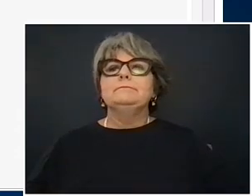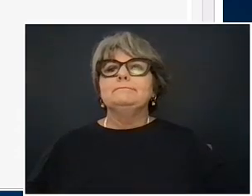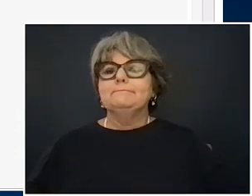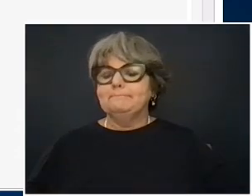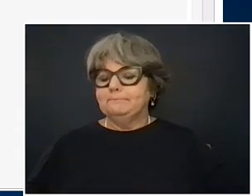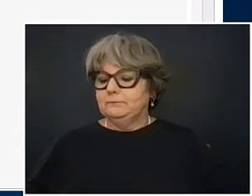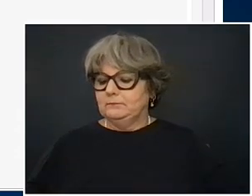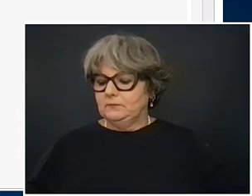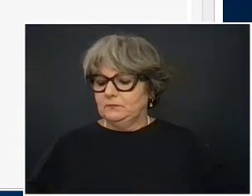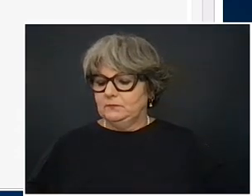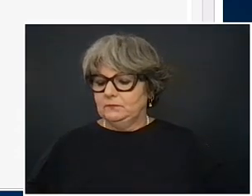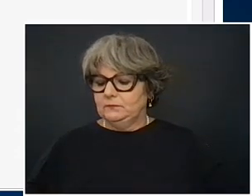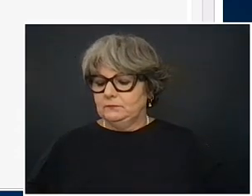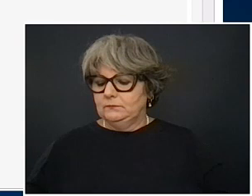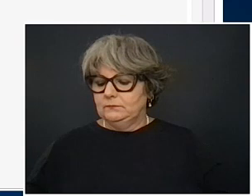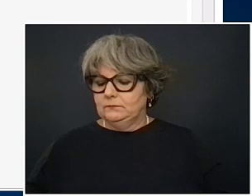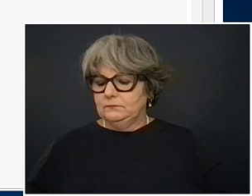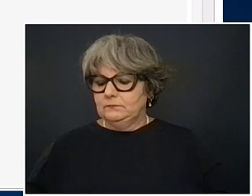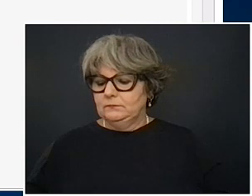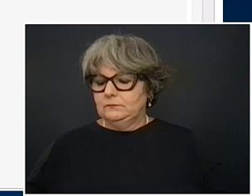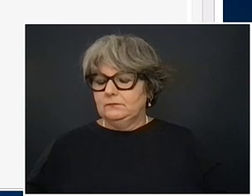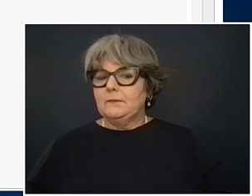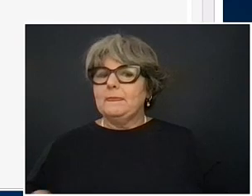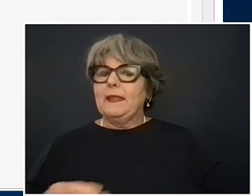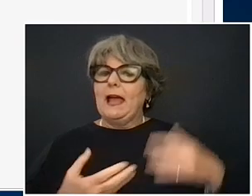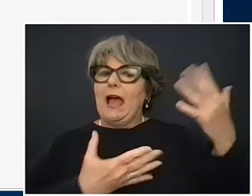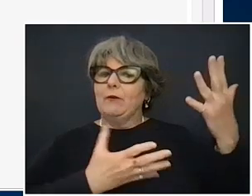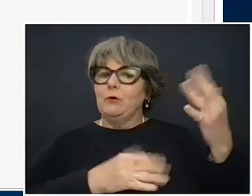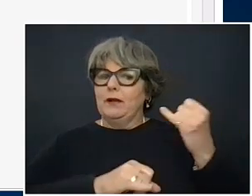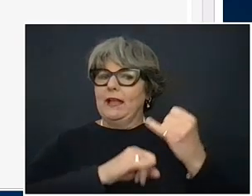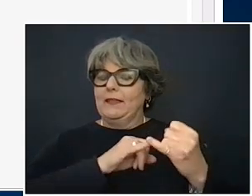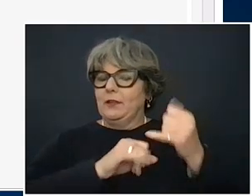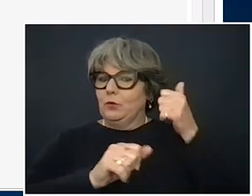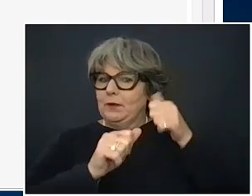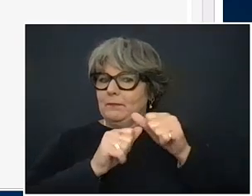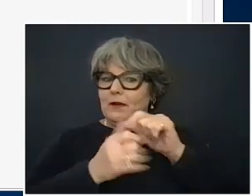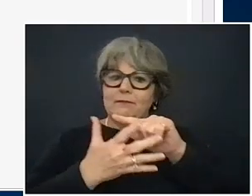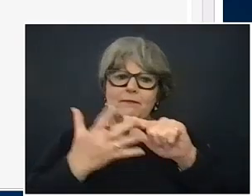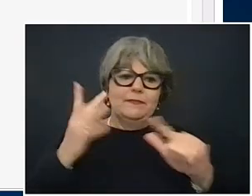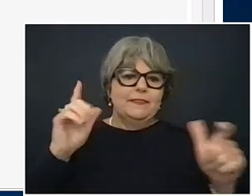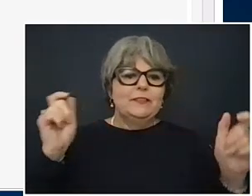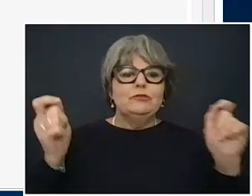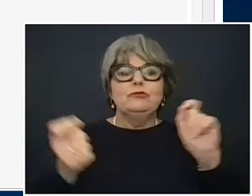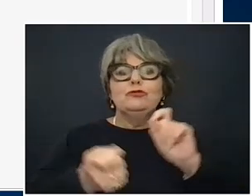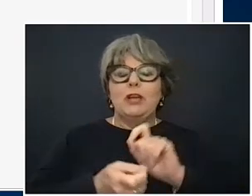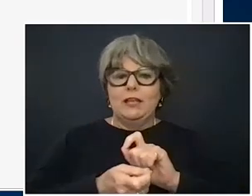Yeah, I'll wait and respond at the end. I just want to remind this- these changes were- you know, this was put in based on